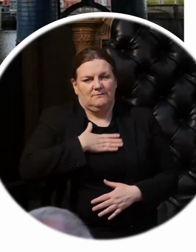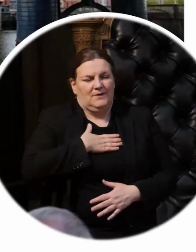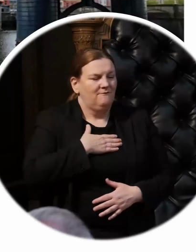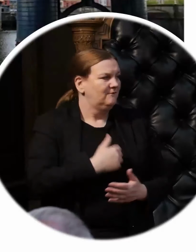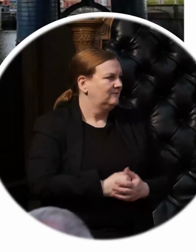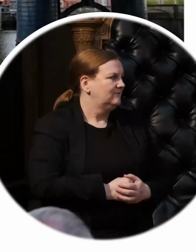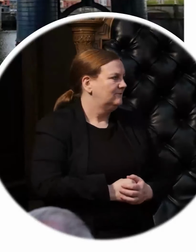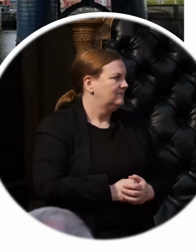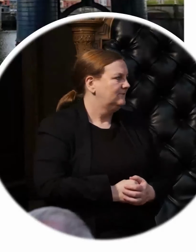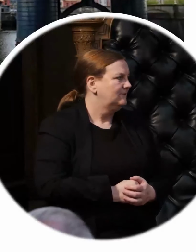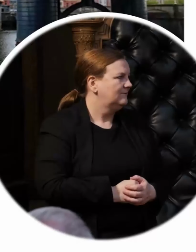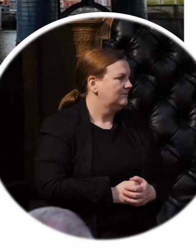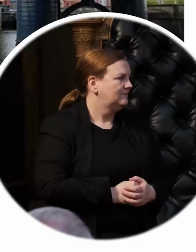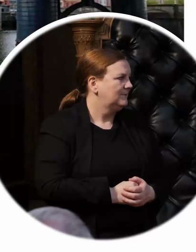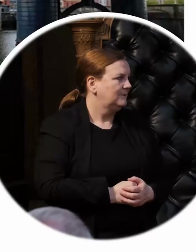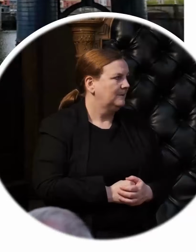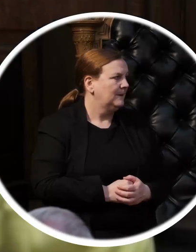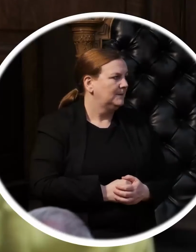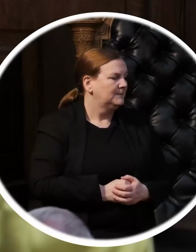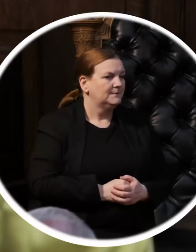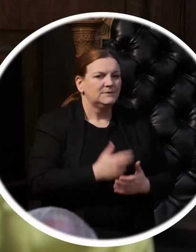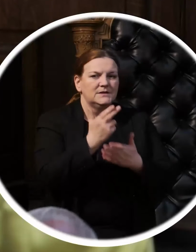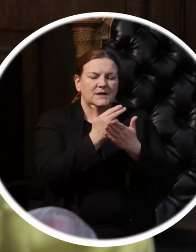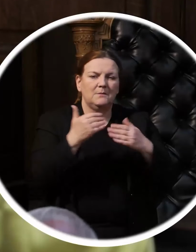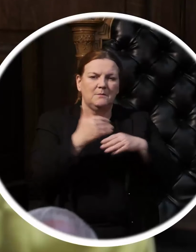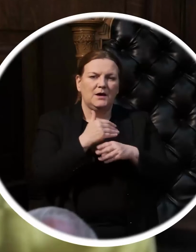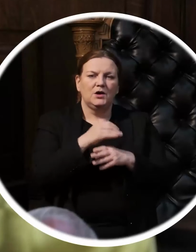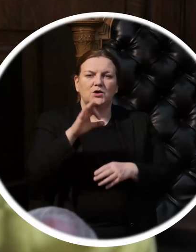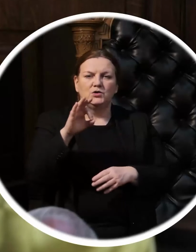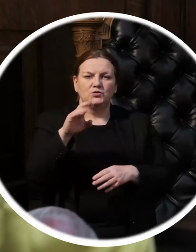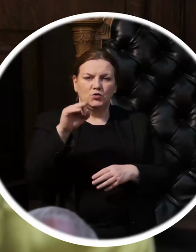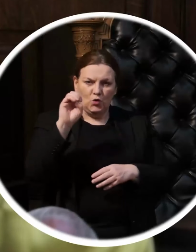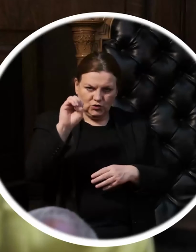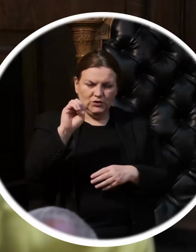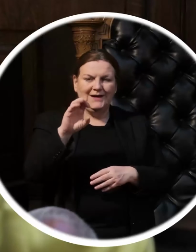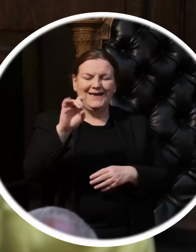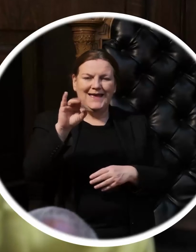It was designed by George Hemingway Mills at the Great Northern Railway and the